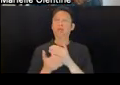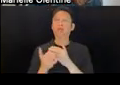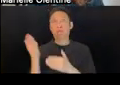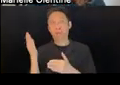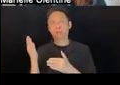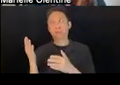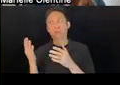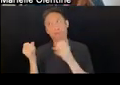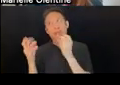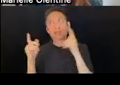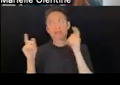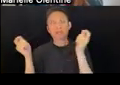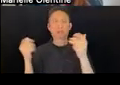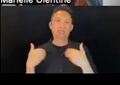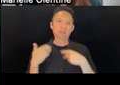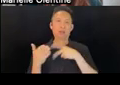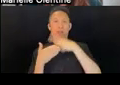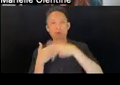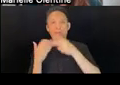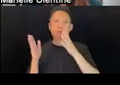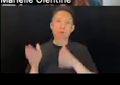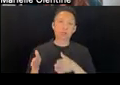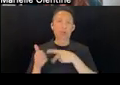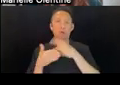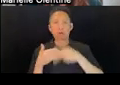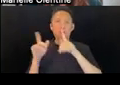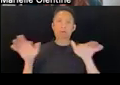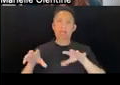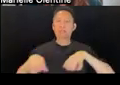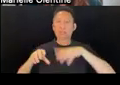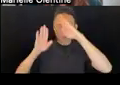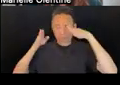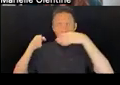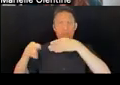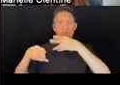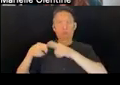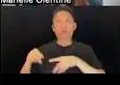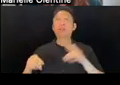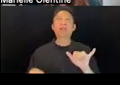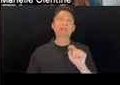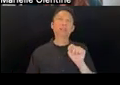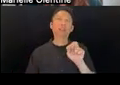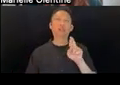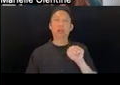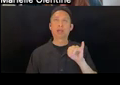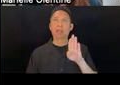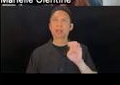whenever they're not working for that festival. Keep them updated. Ask them questions. If you're in their town, take them out to dinner.